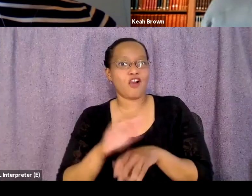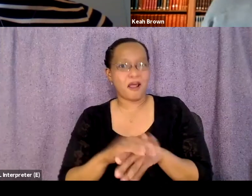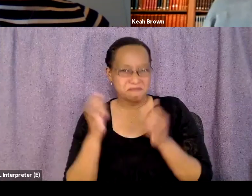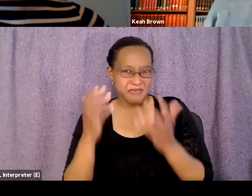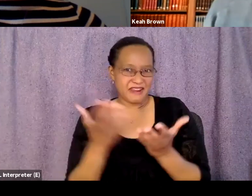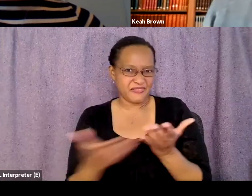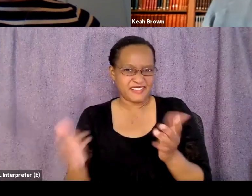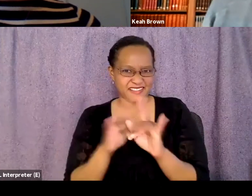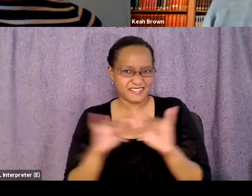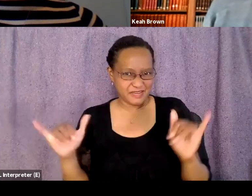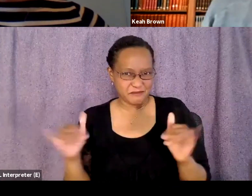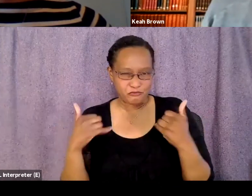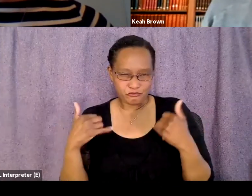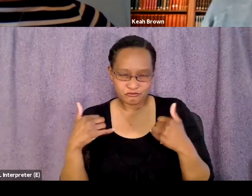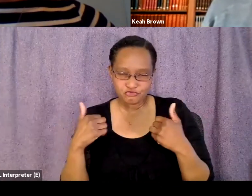and TV, and that is my big